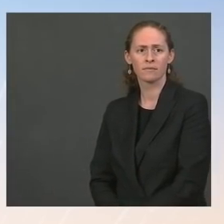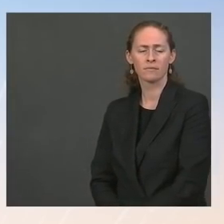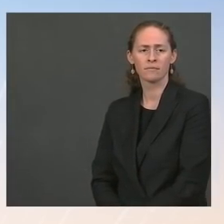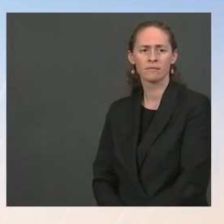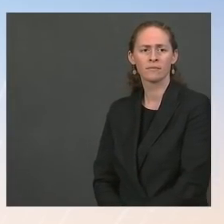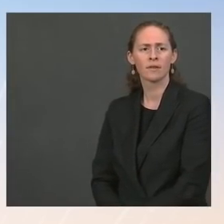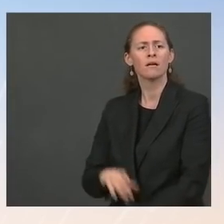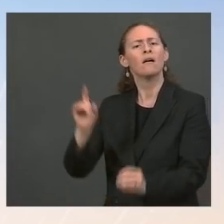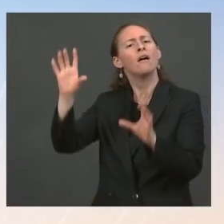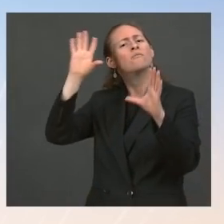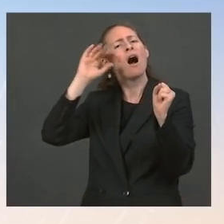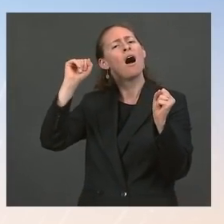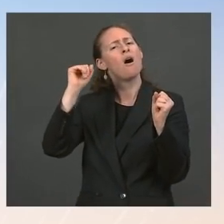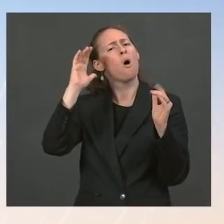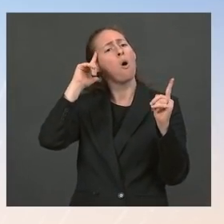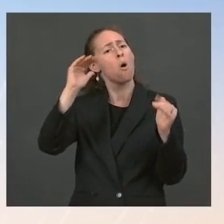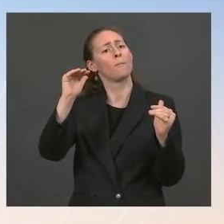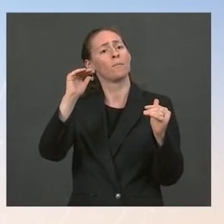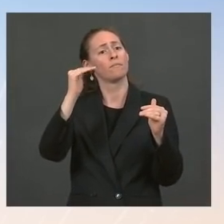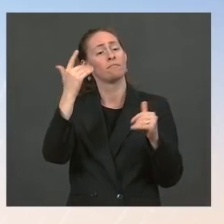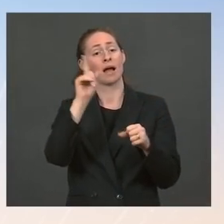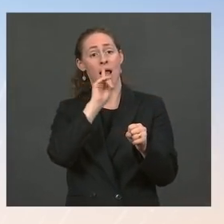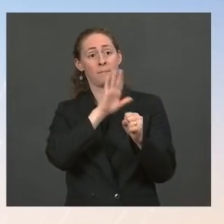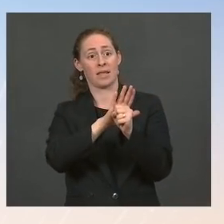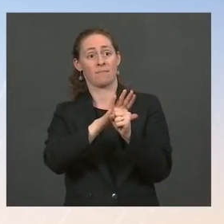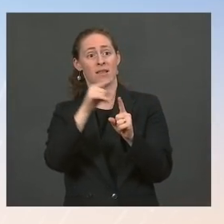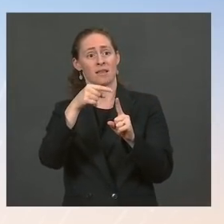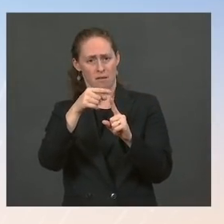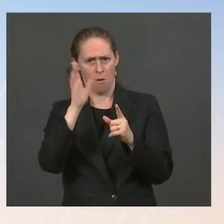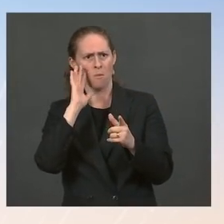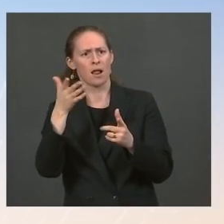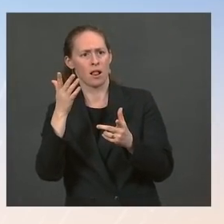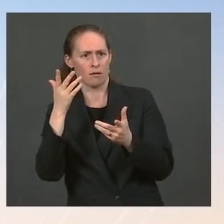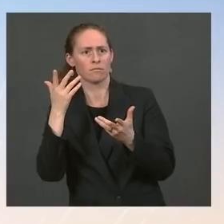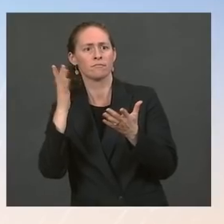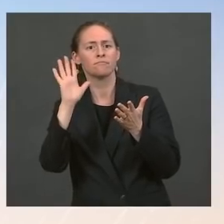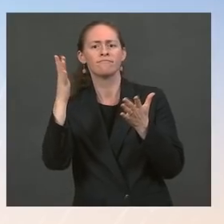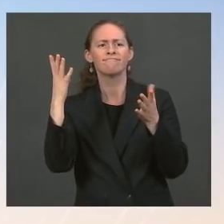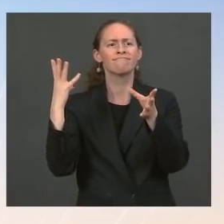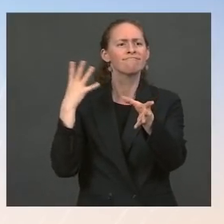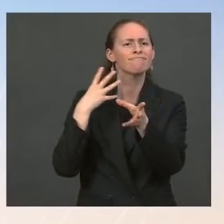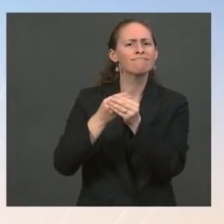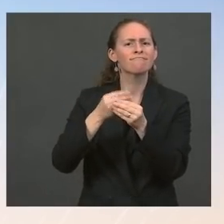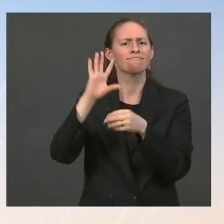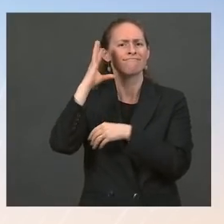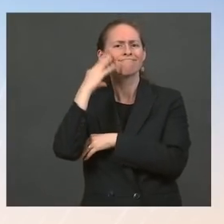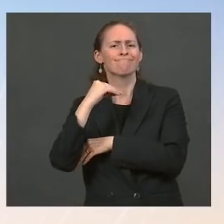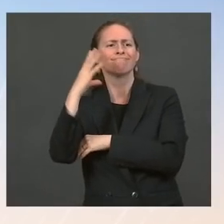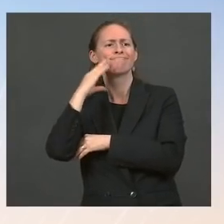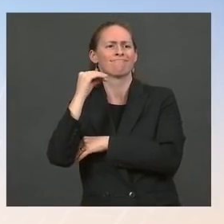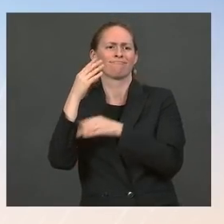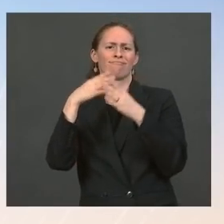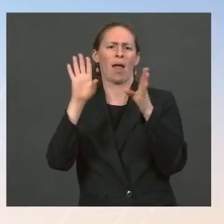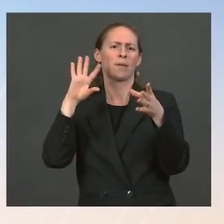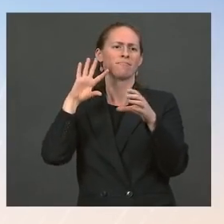to public service and broad experience in policymaking to have a strong position in Japan from the United States.